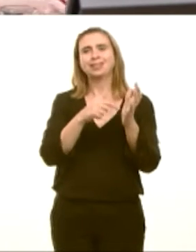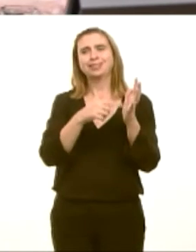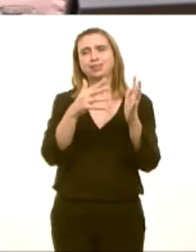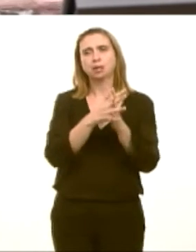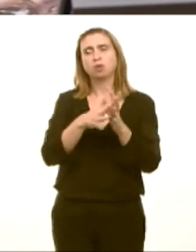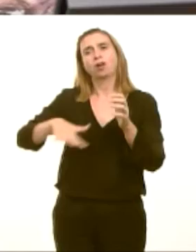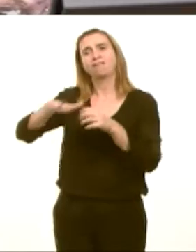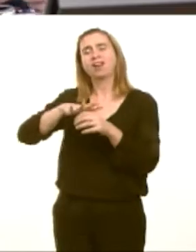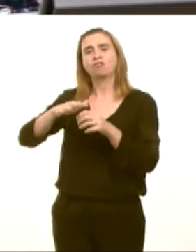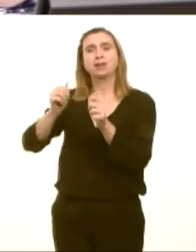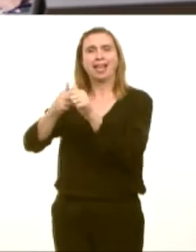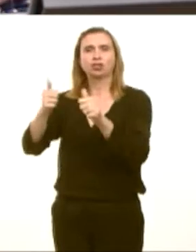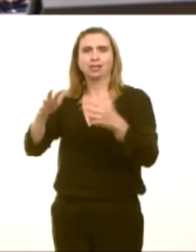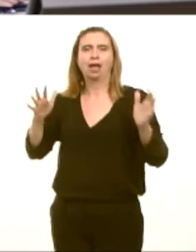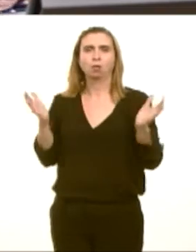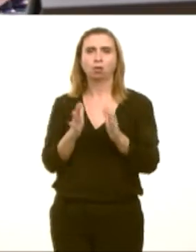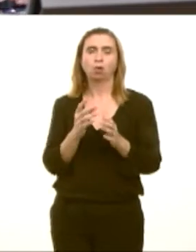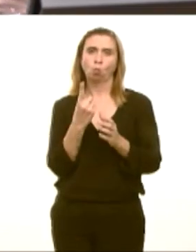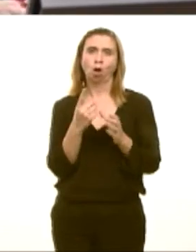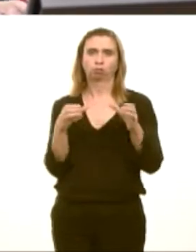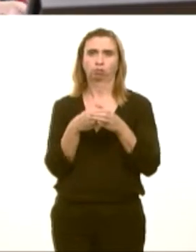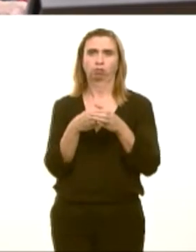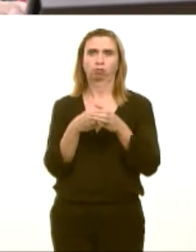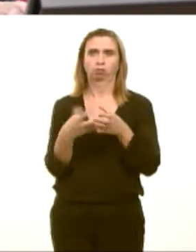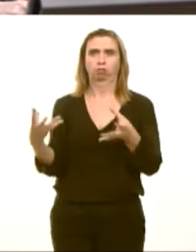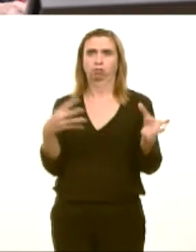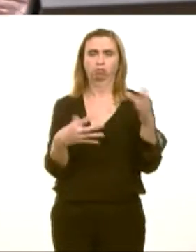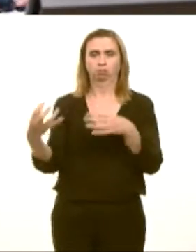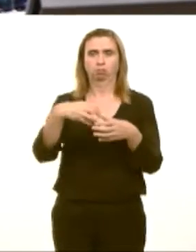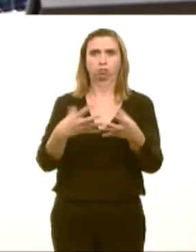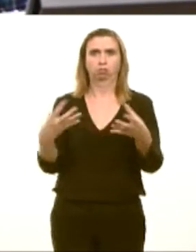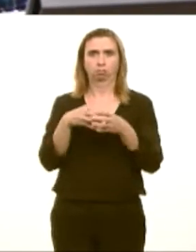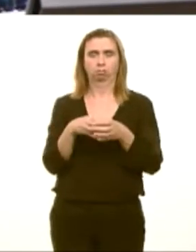Agency, we now have one, which has streamlined the process in terms of the necessary consents.